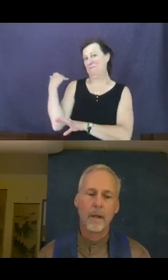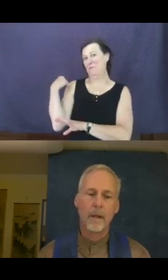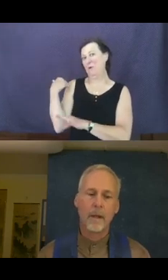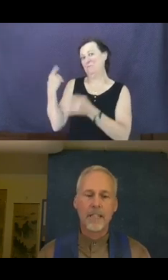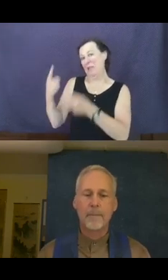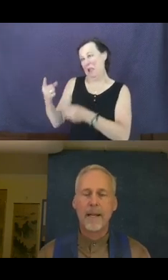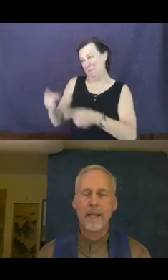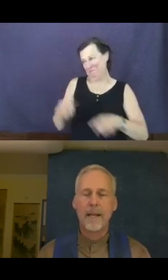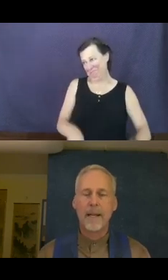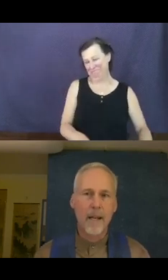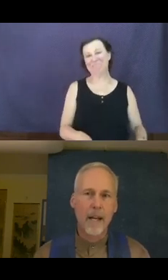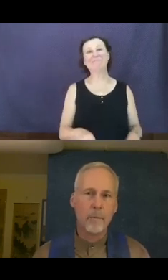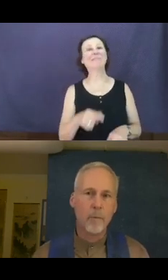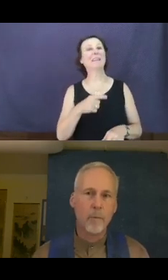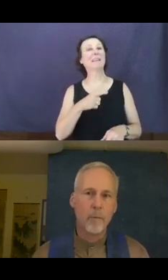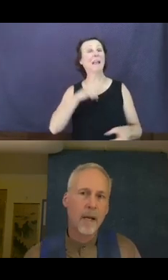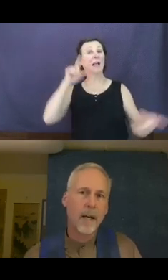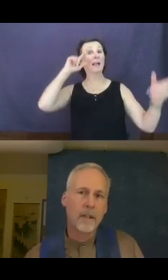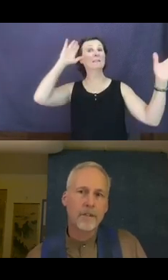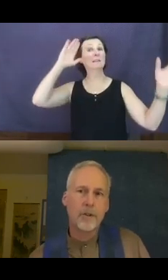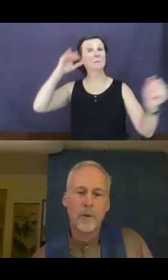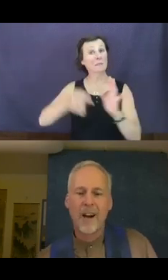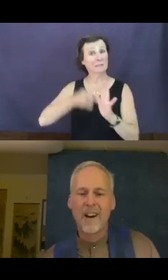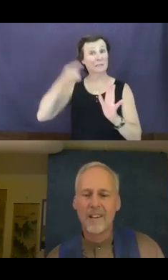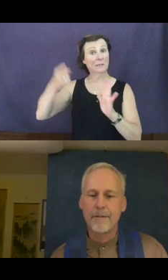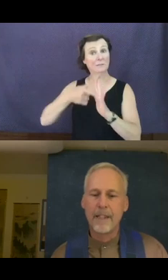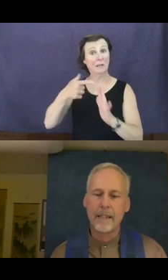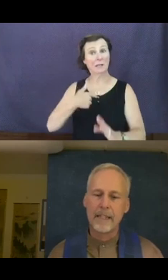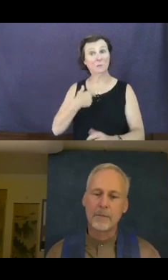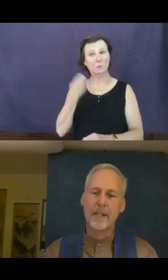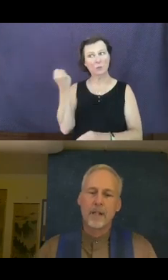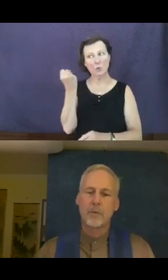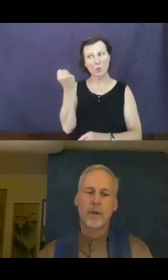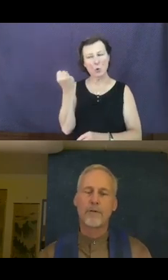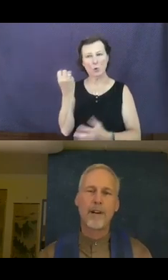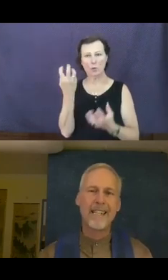I suspect some of the time we hold on to hard feelings because we're afraid that